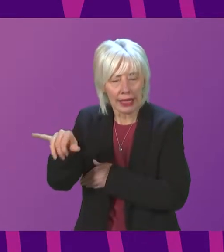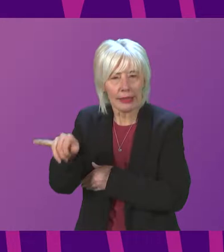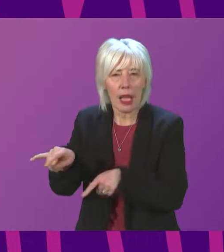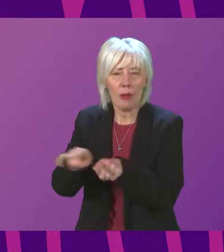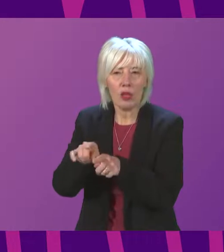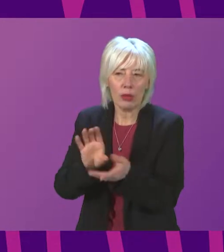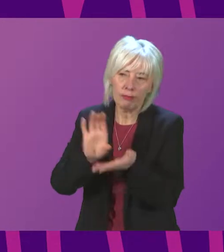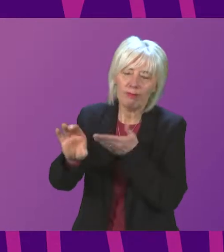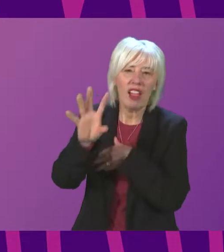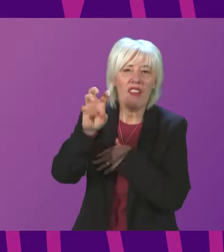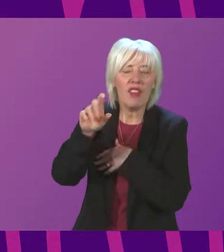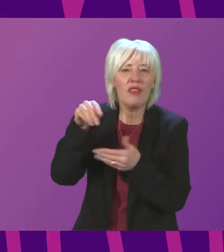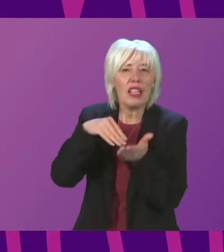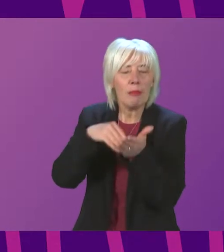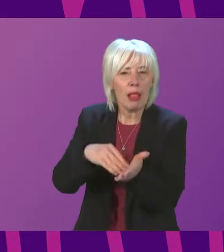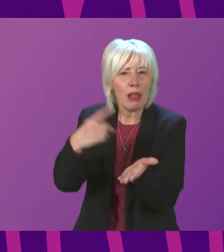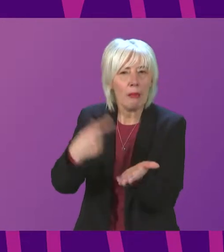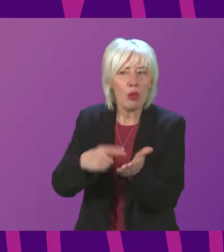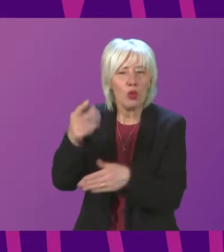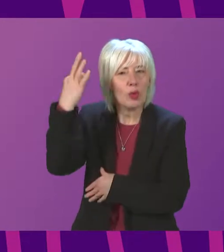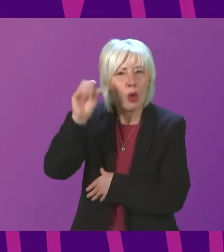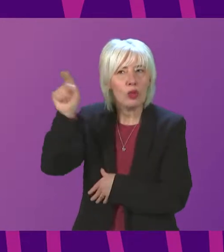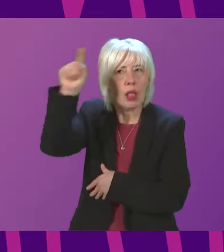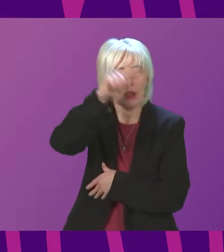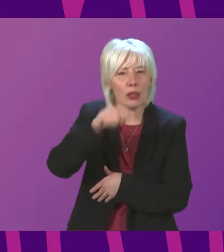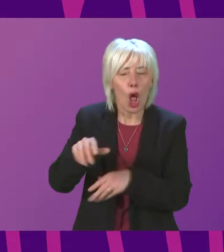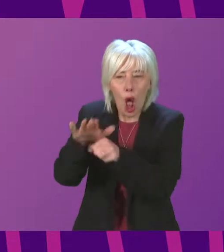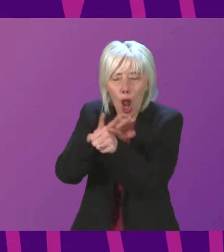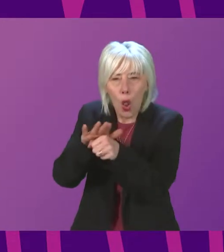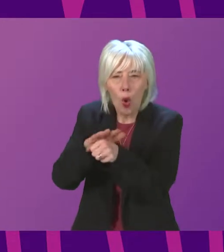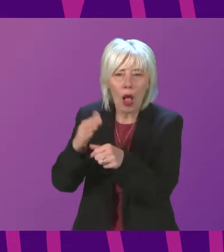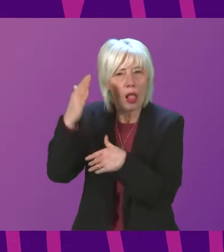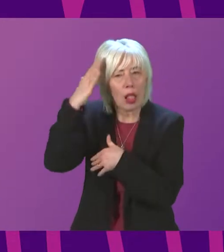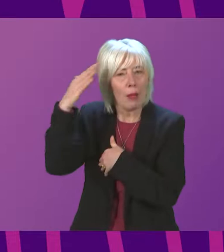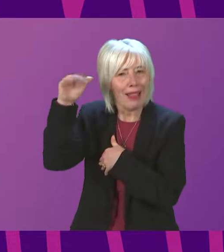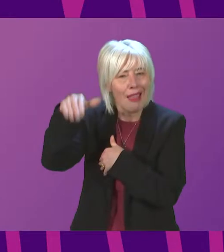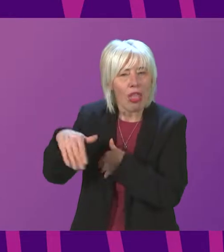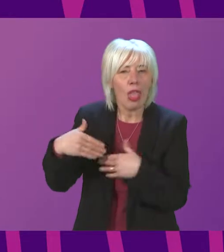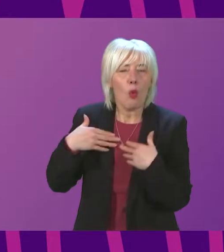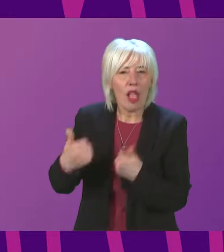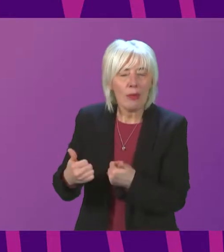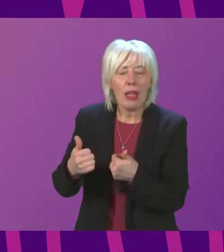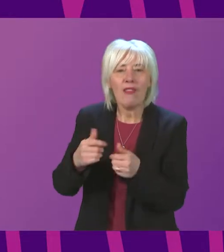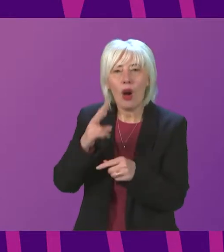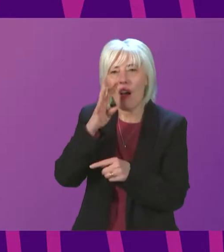£15 million of funding to local authorities to deliver locally based mental health and wellbeing support for five to 24-year-olds in their communities.